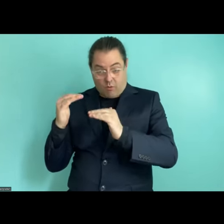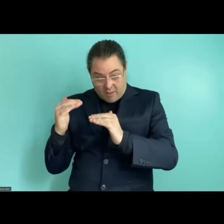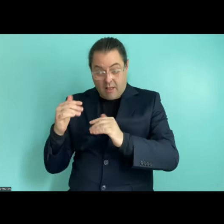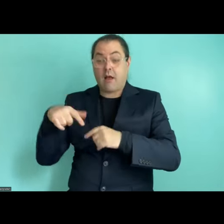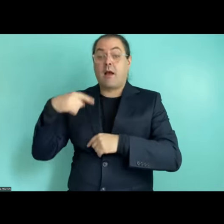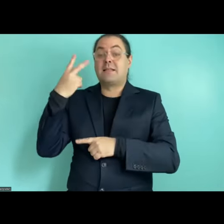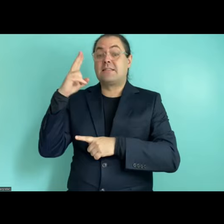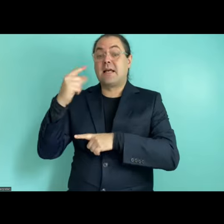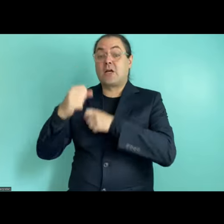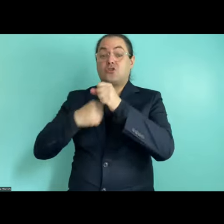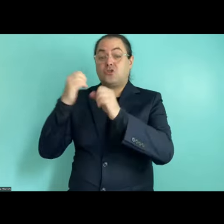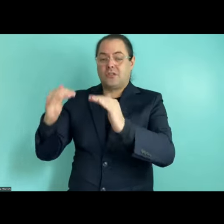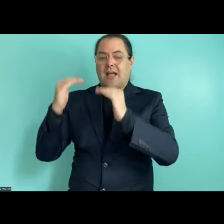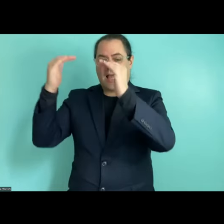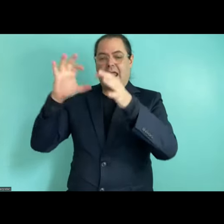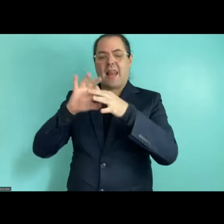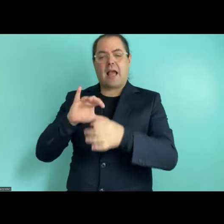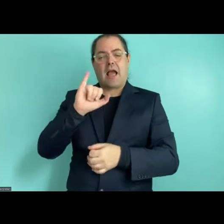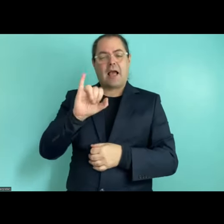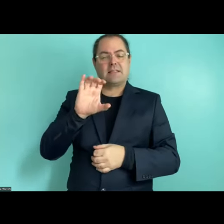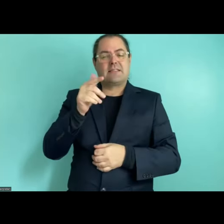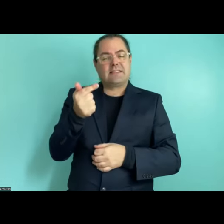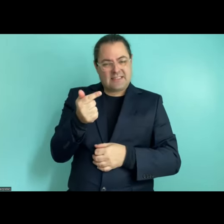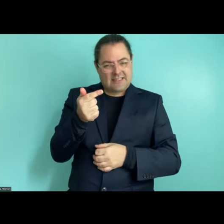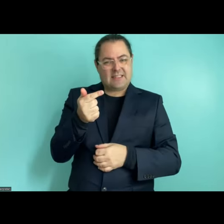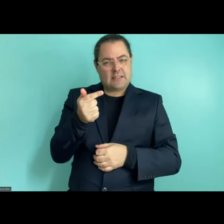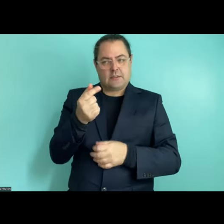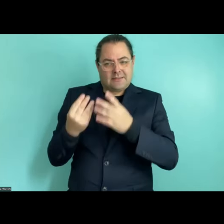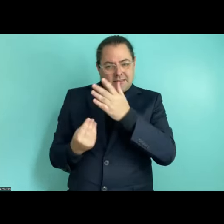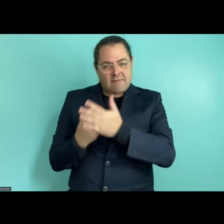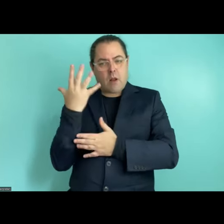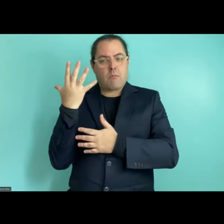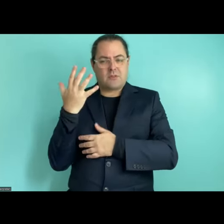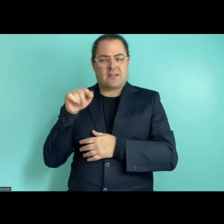14:19:14 development which is the NQF level five. So at the completion of this training